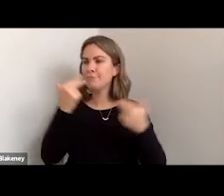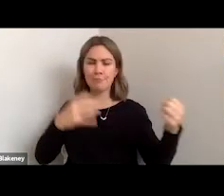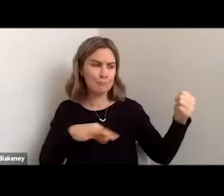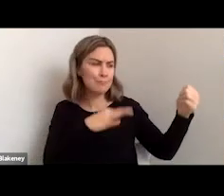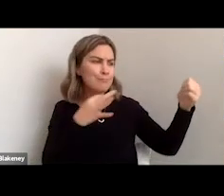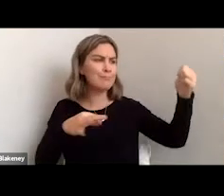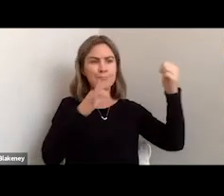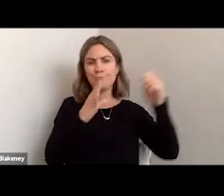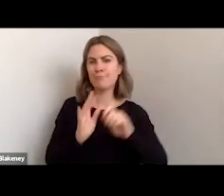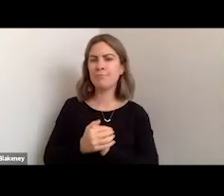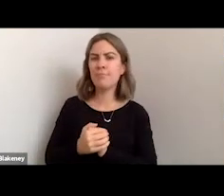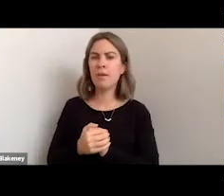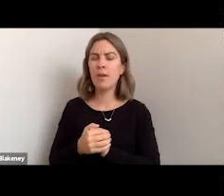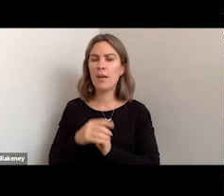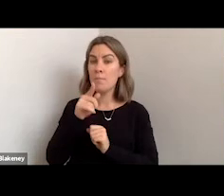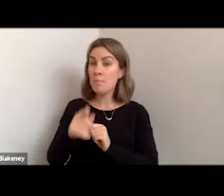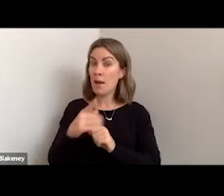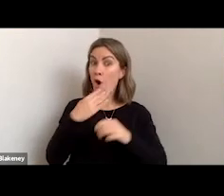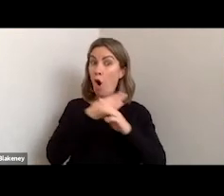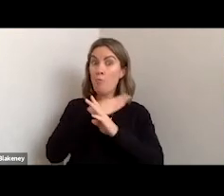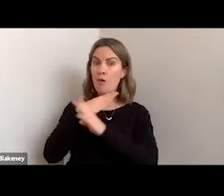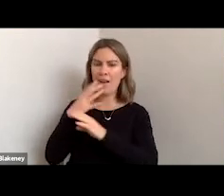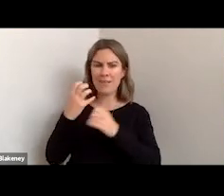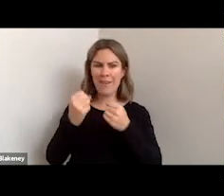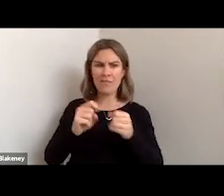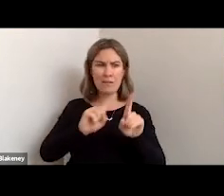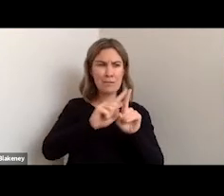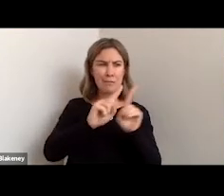different audiences and different psychographics, you can't have one